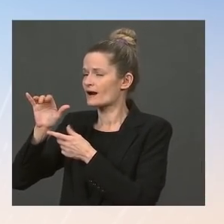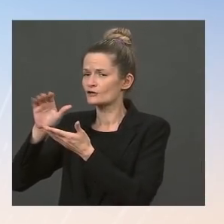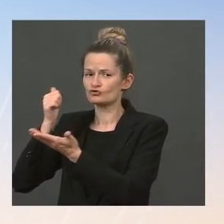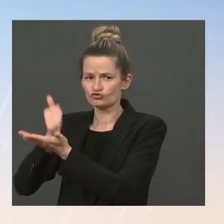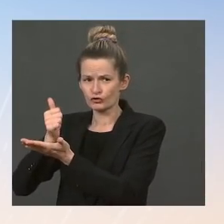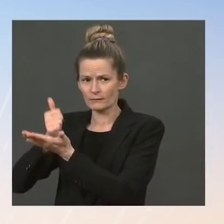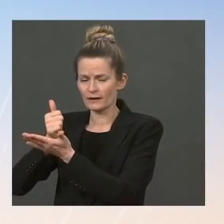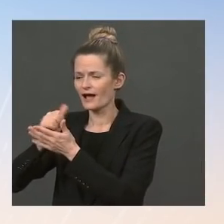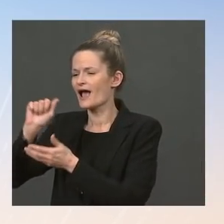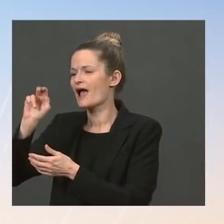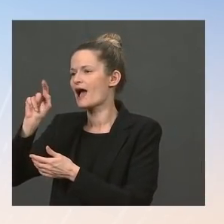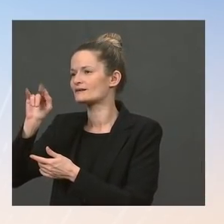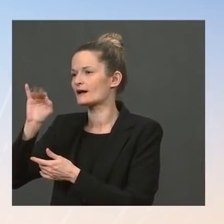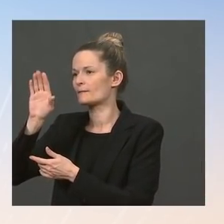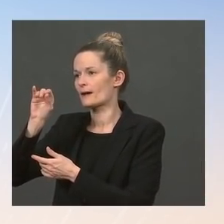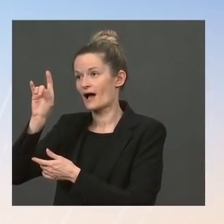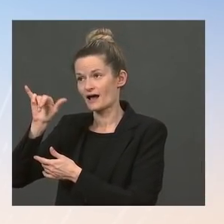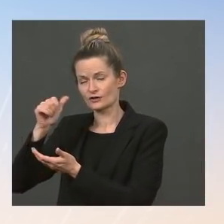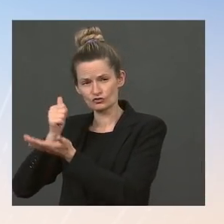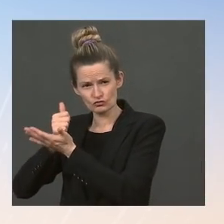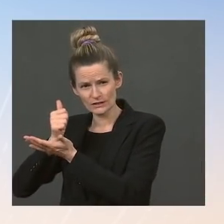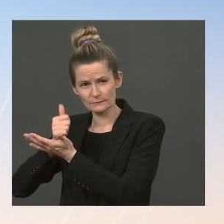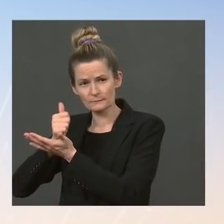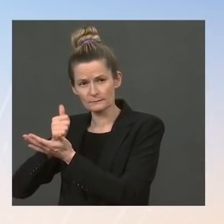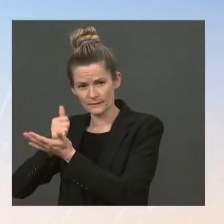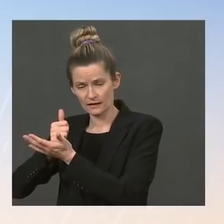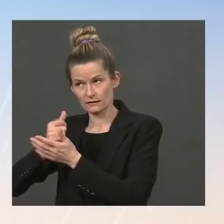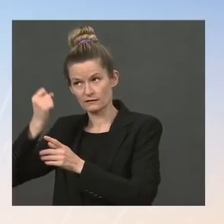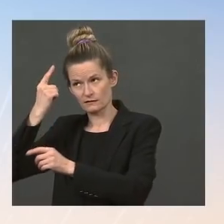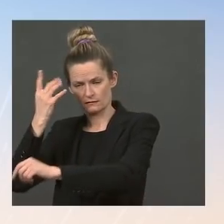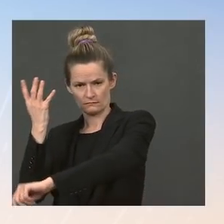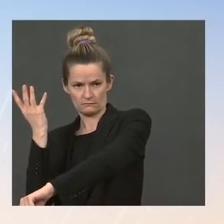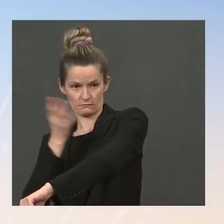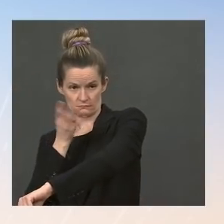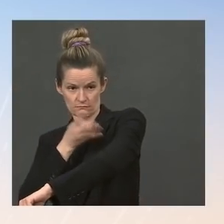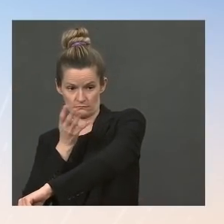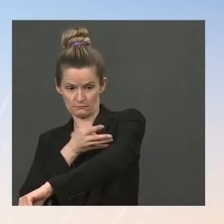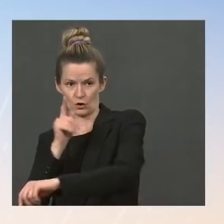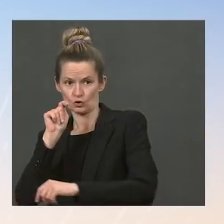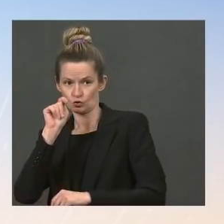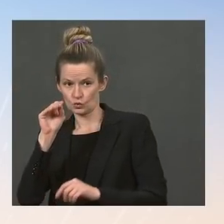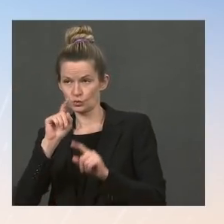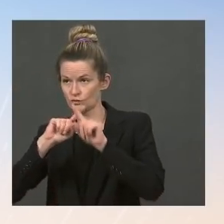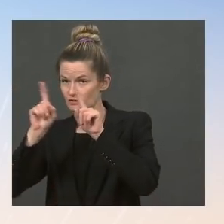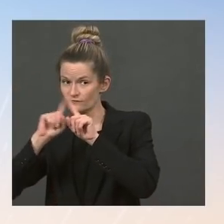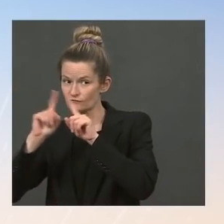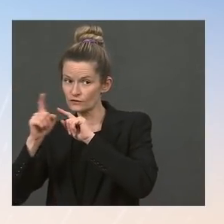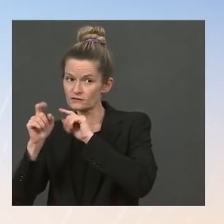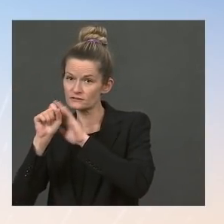So, for example, you know, in Florida, they were expecting to get 70,000 doses this week, which they say they need.